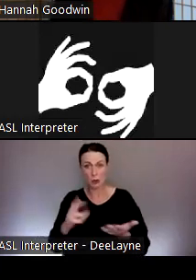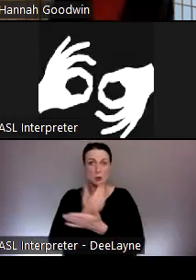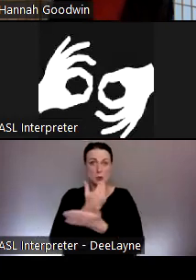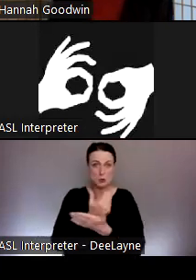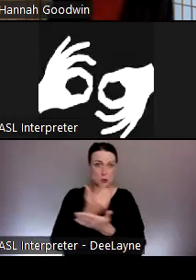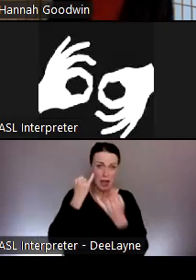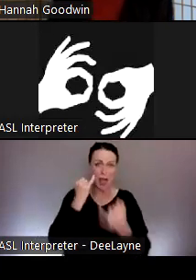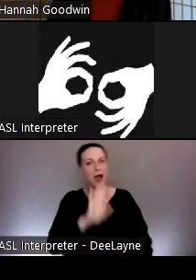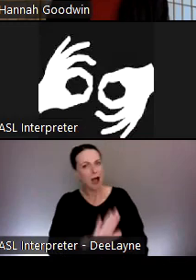Such a good question.